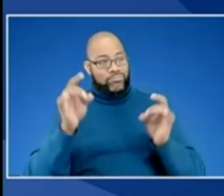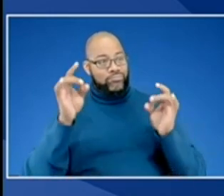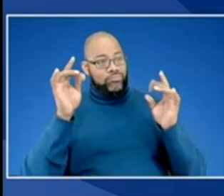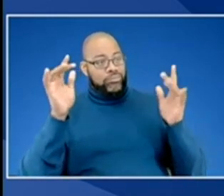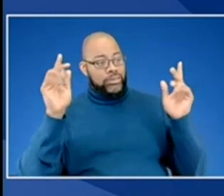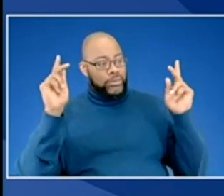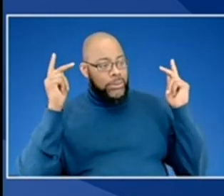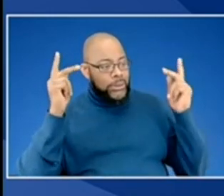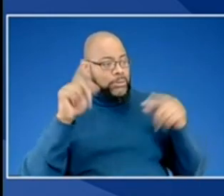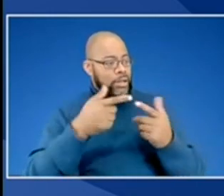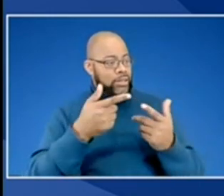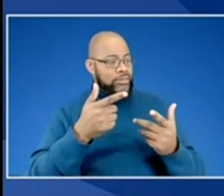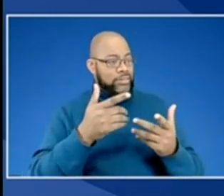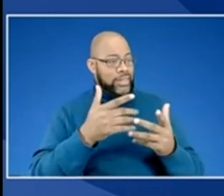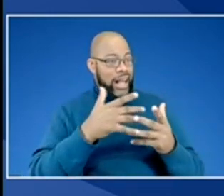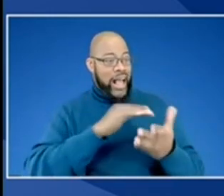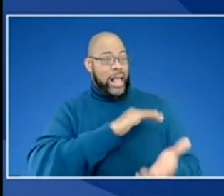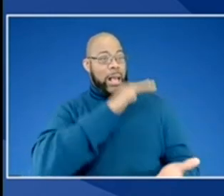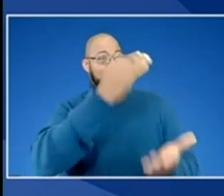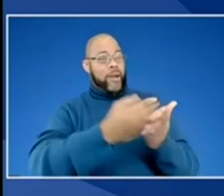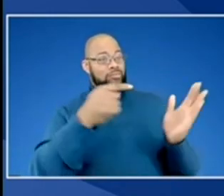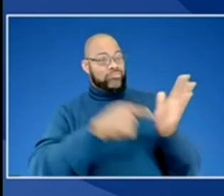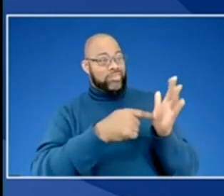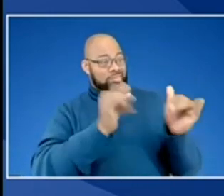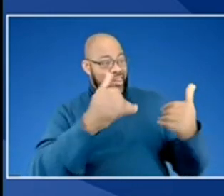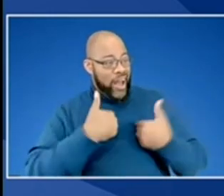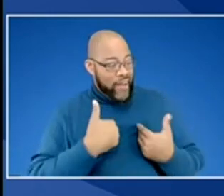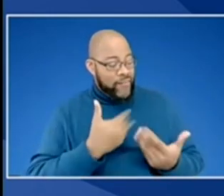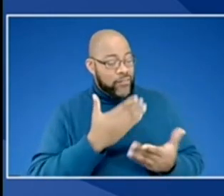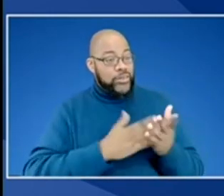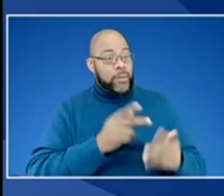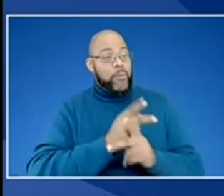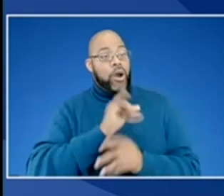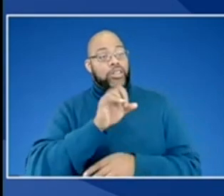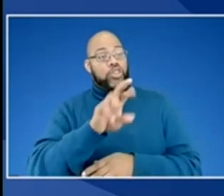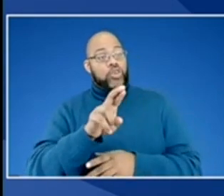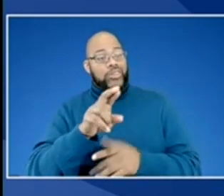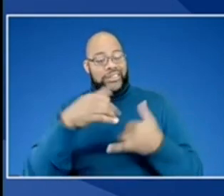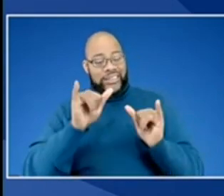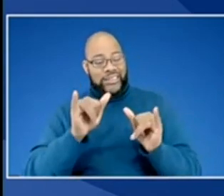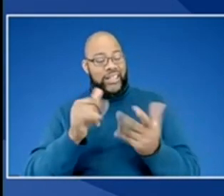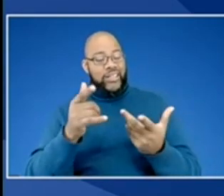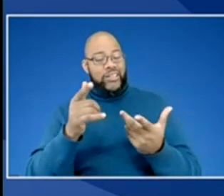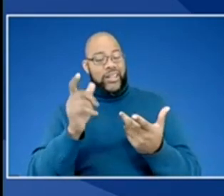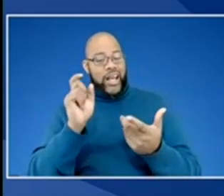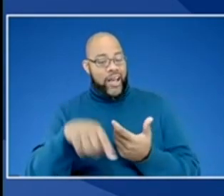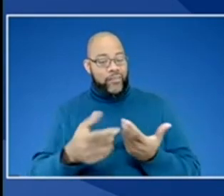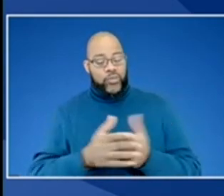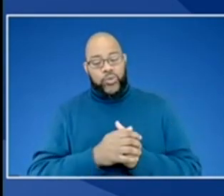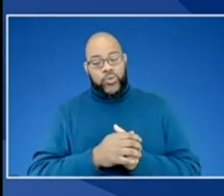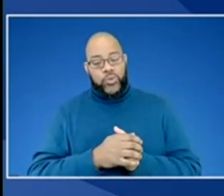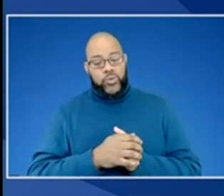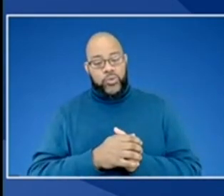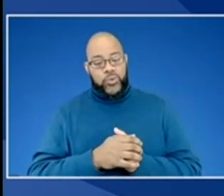debt that they still have outstanding. We have borrowers who enroll in IDR plans who are still subject to debt scams, debt